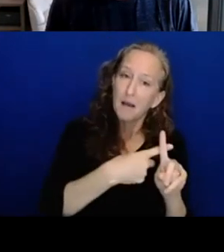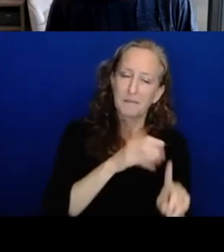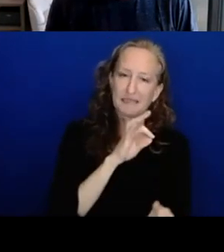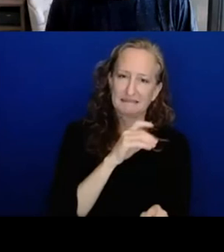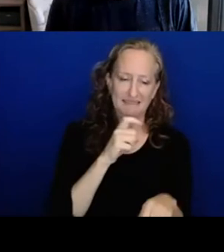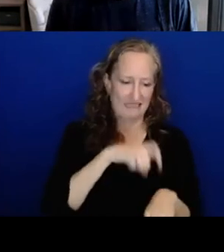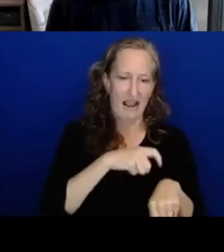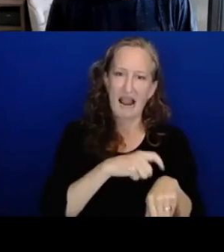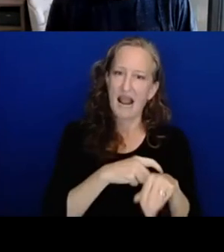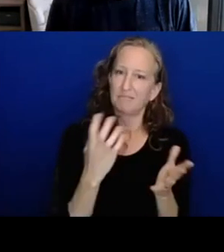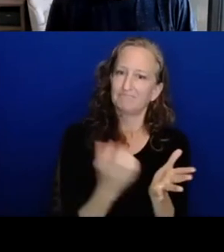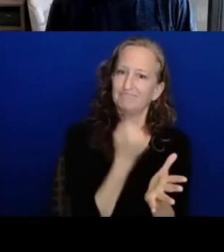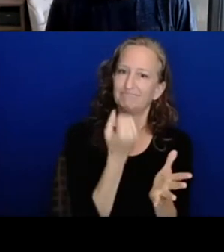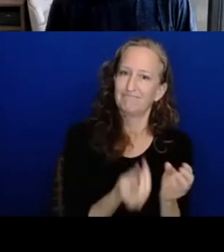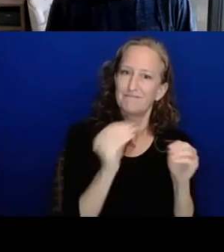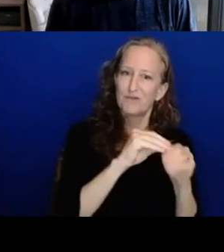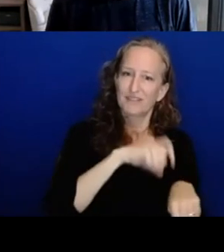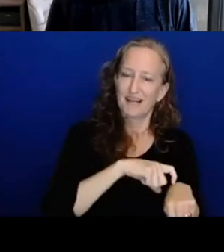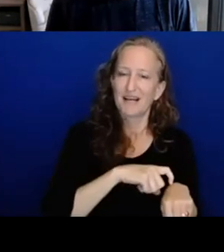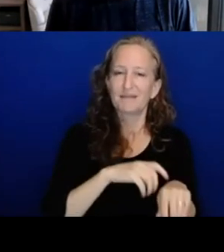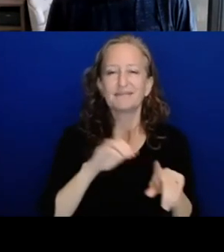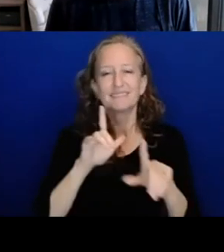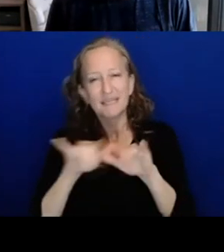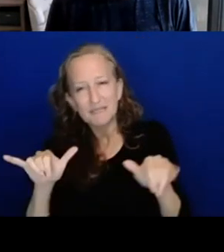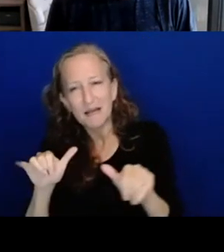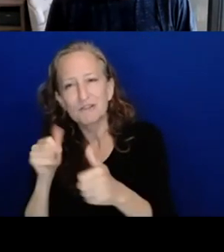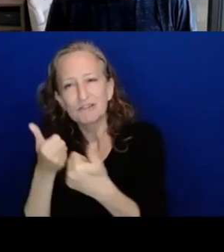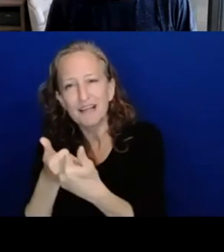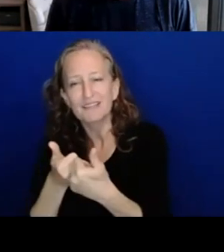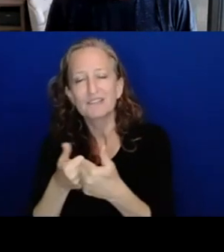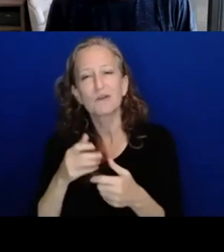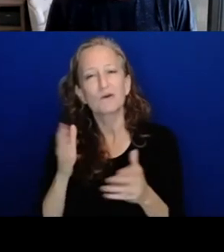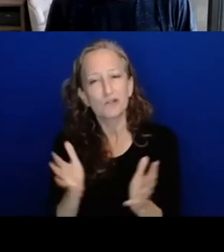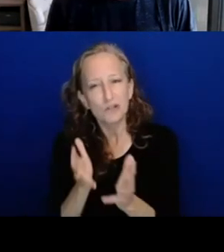We need to find new rituals, even if it's just a mindset shift. To make sure that we're